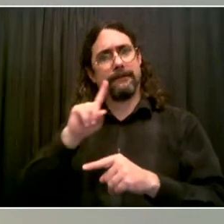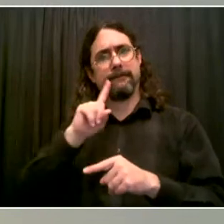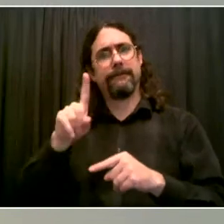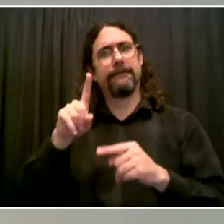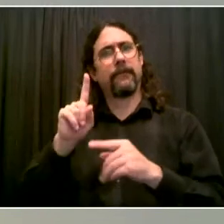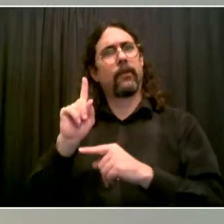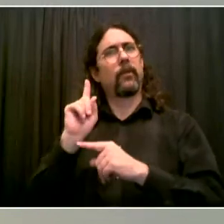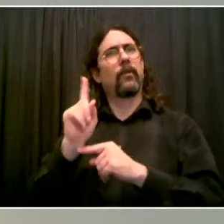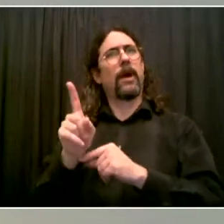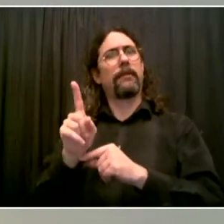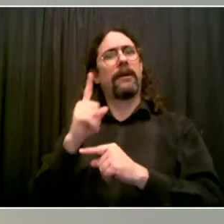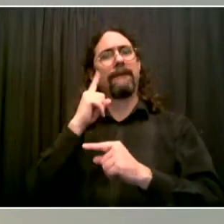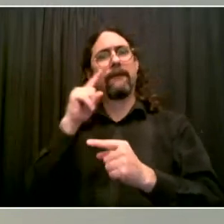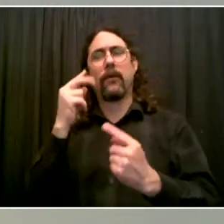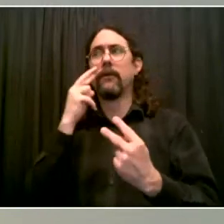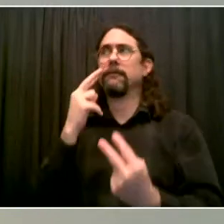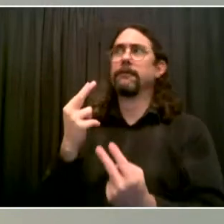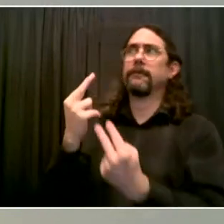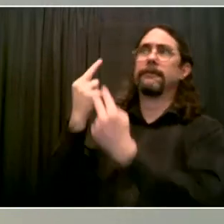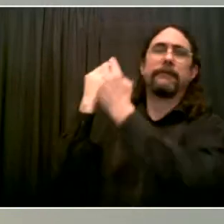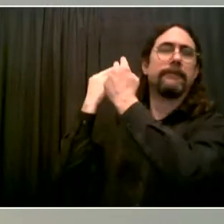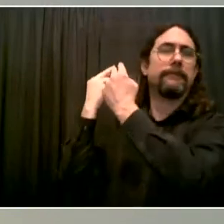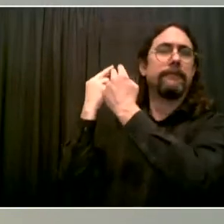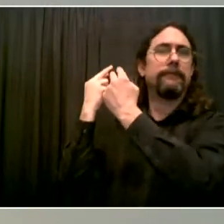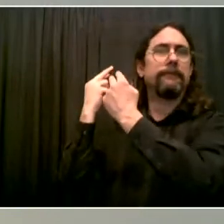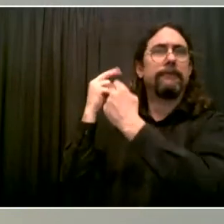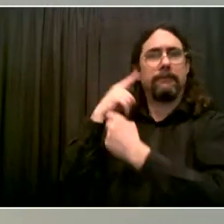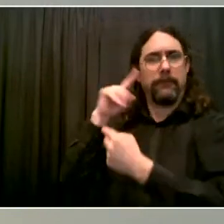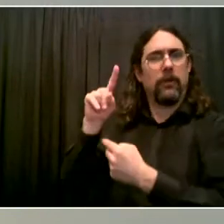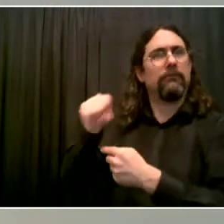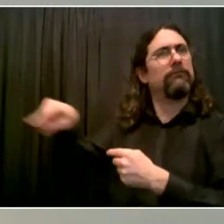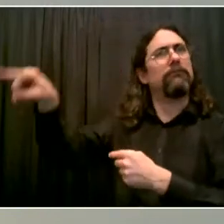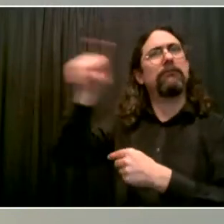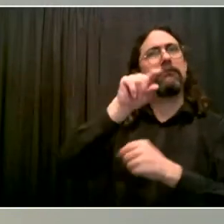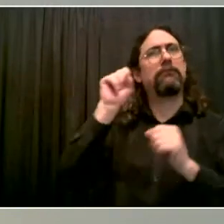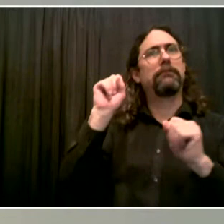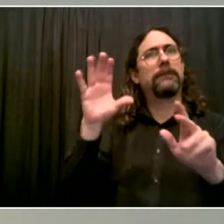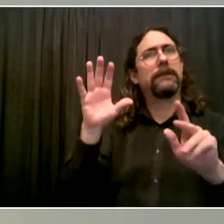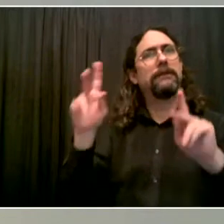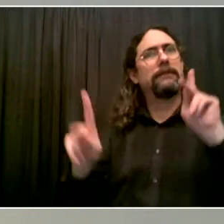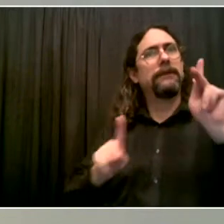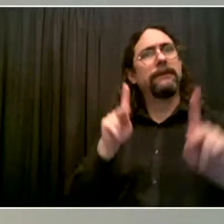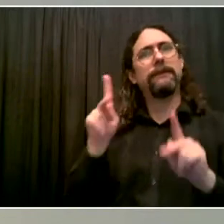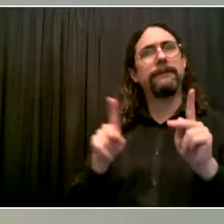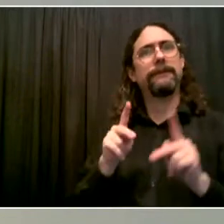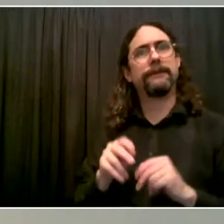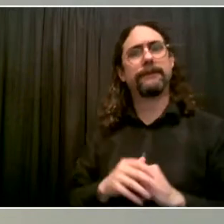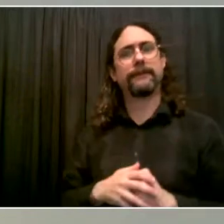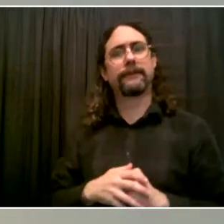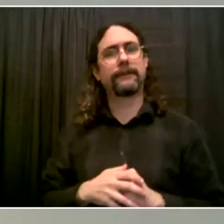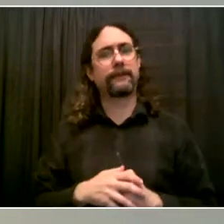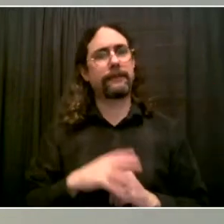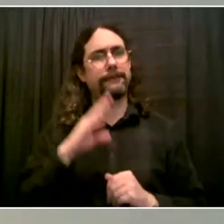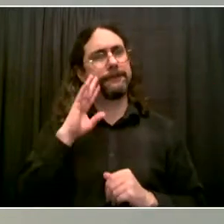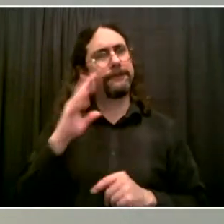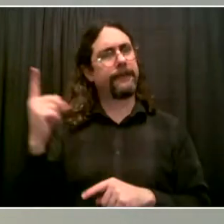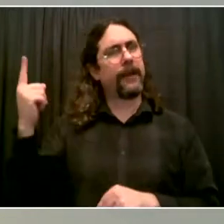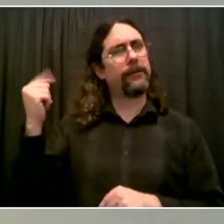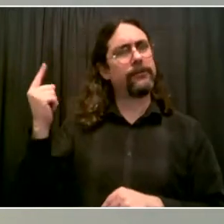FOR SO MANY. PARTICULARLY AS WE MARK THE ONE YEAR ANNIVERSARIES OF